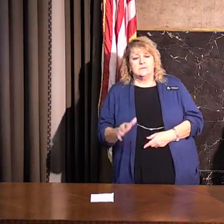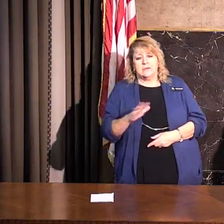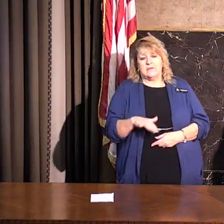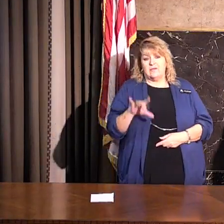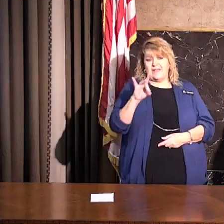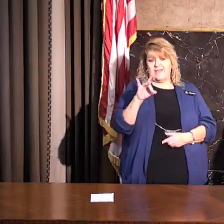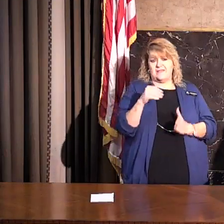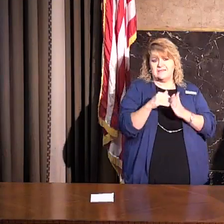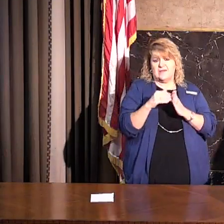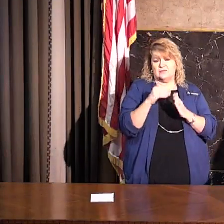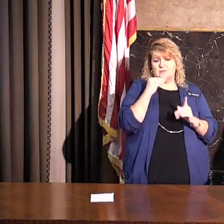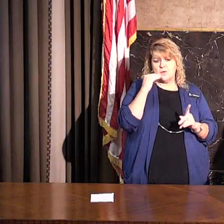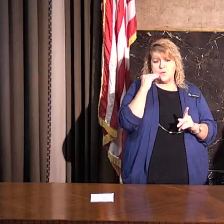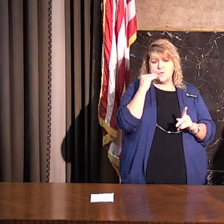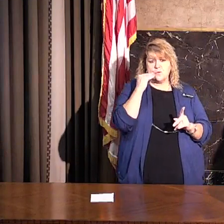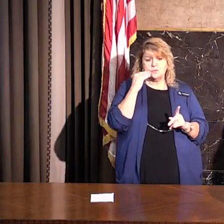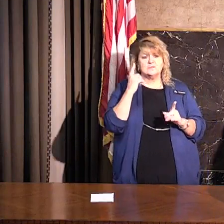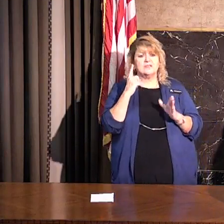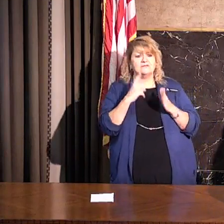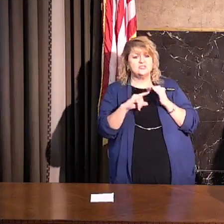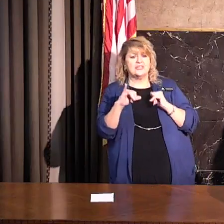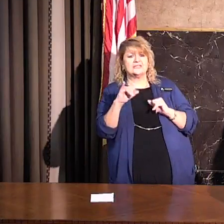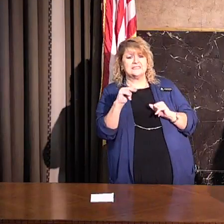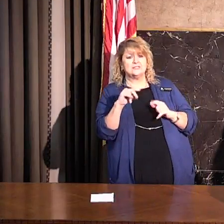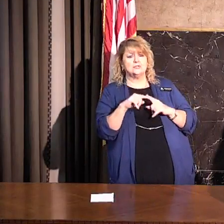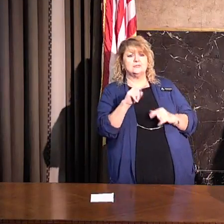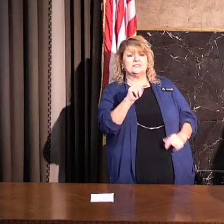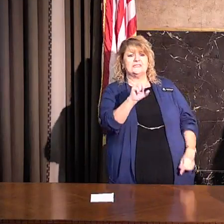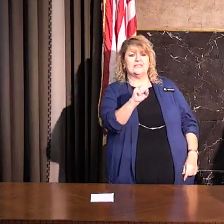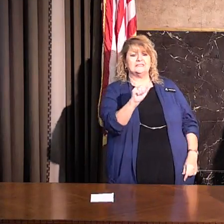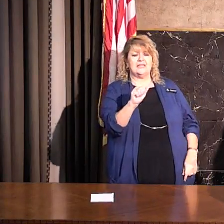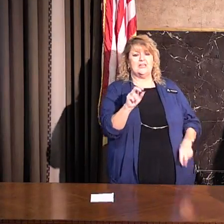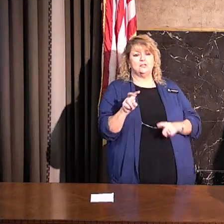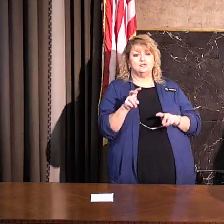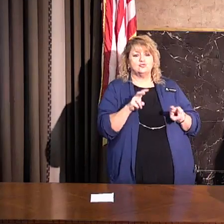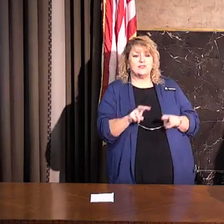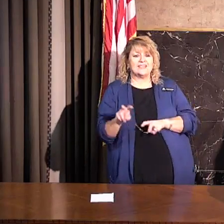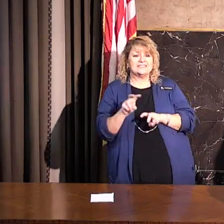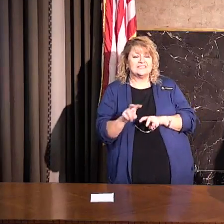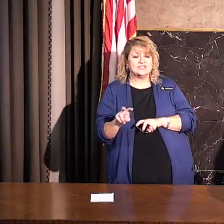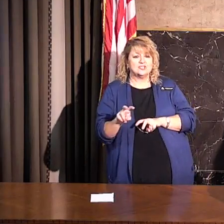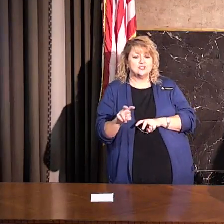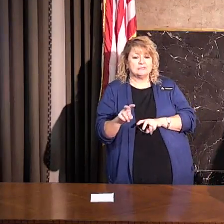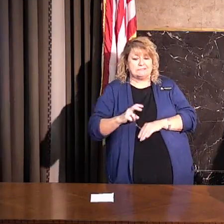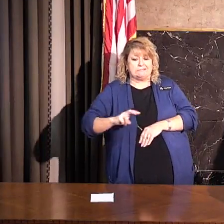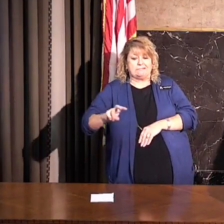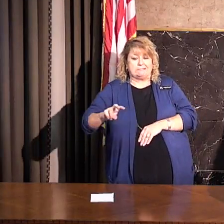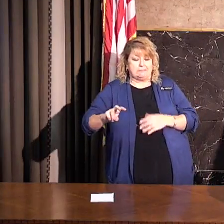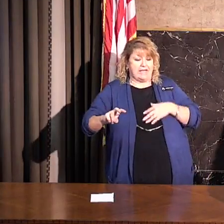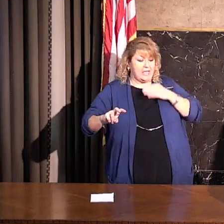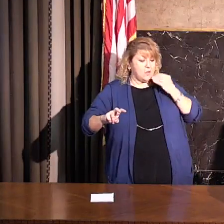right at 8000. Households are checked into the TSA program. a transitional shelter and